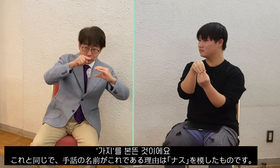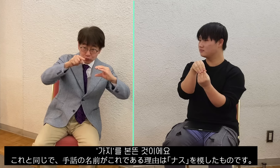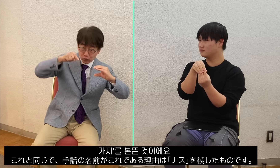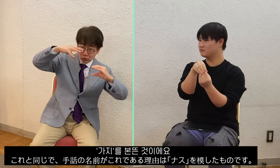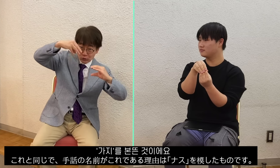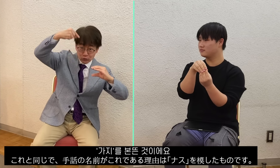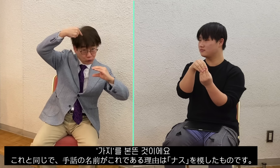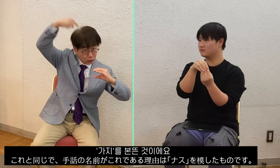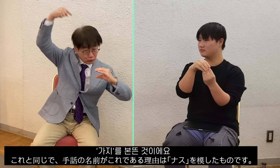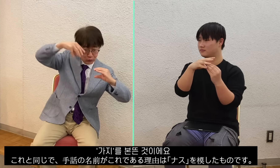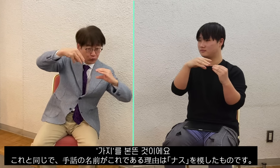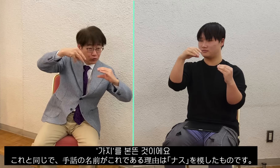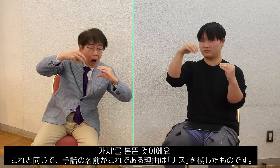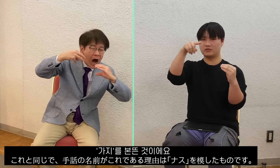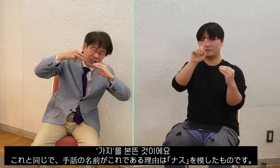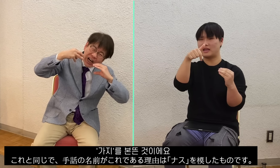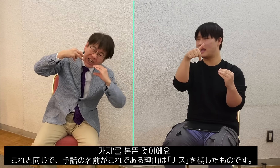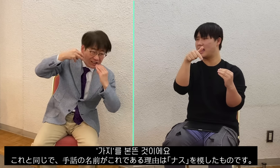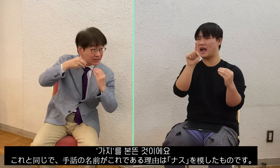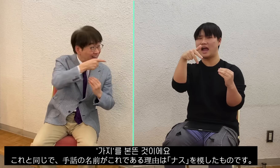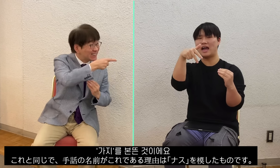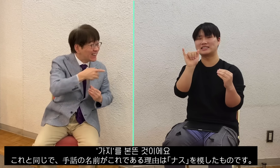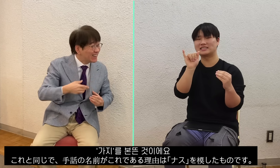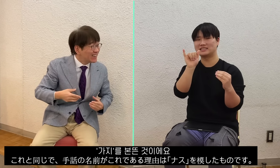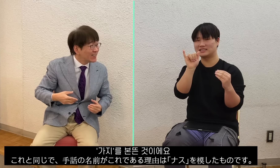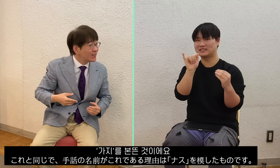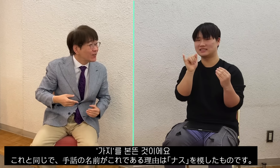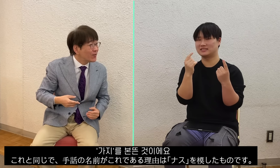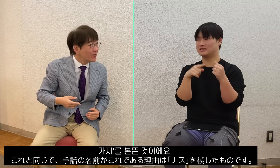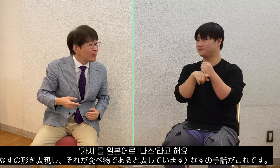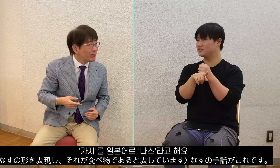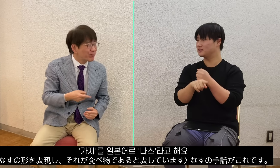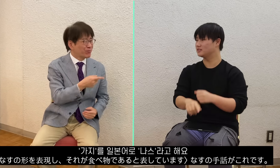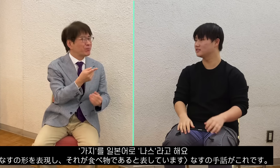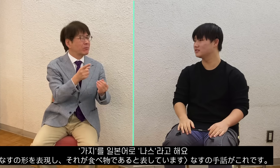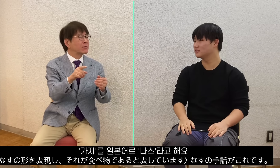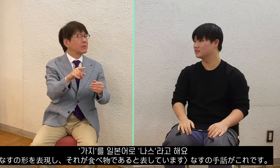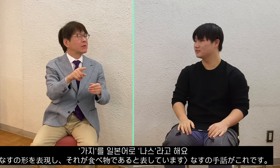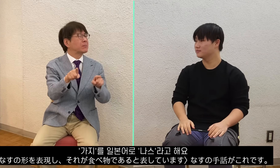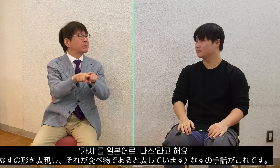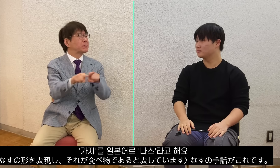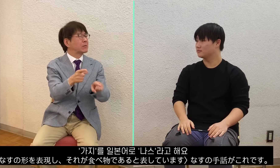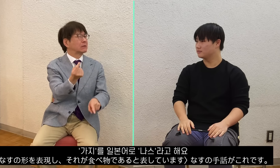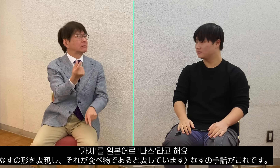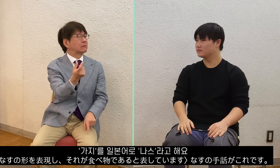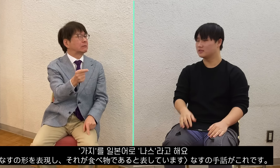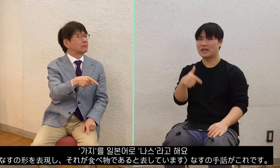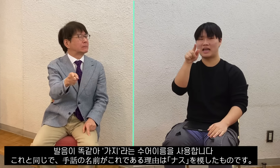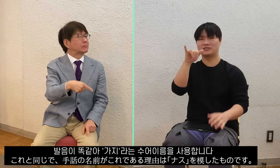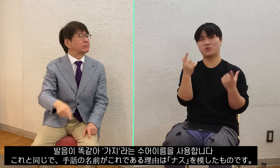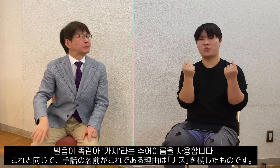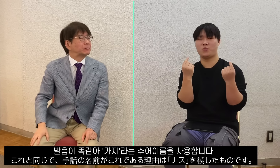this is that it is modeled after 'branch'. 'Branch' is called 'Nasu' in Japanese.